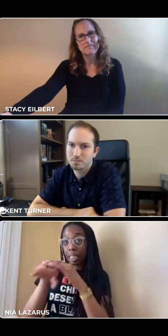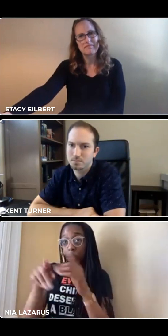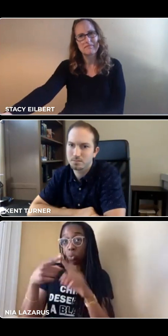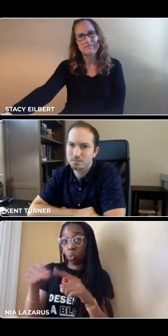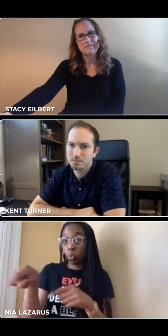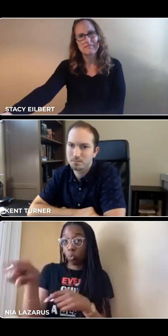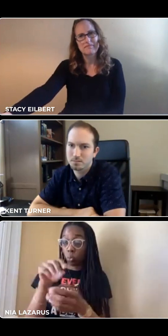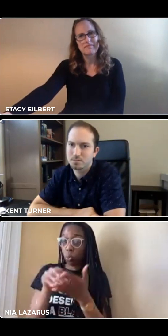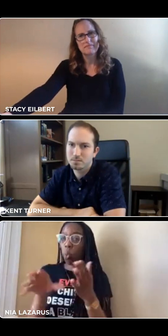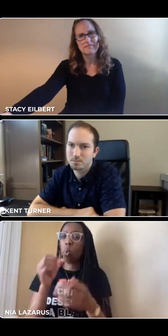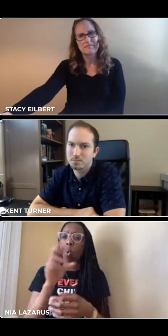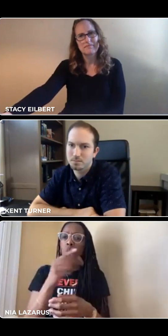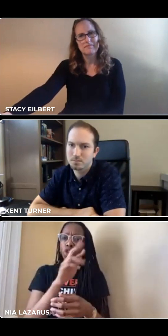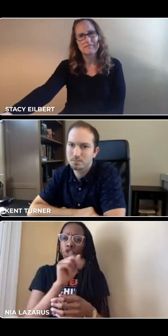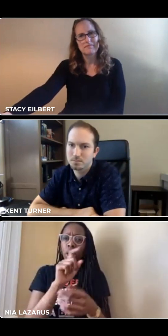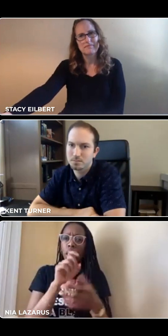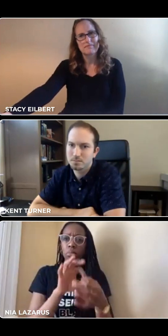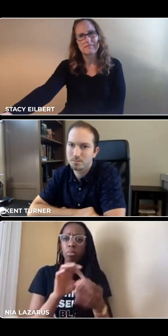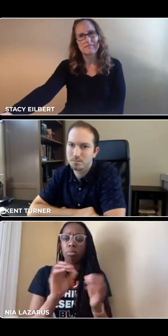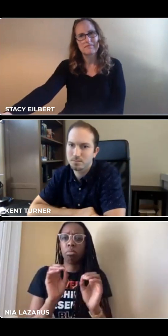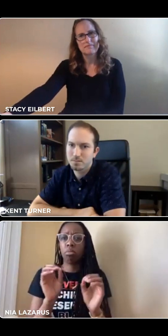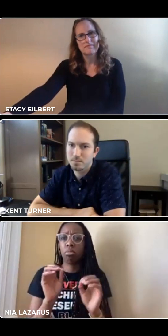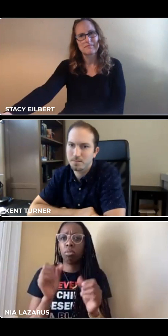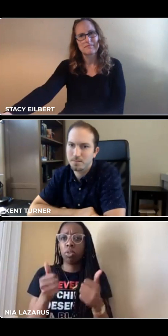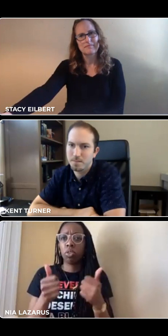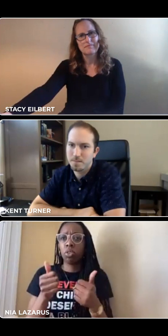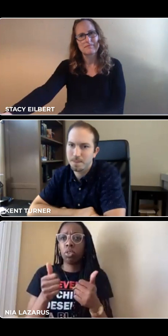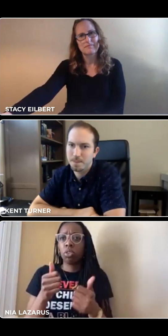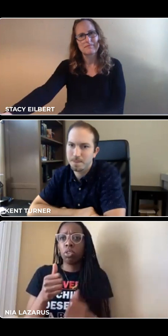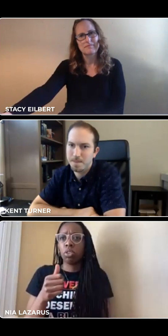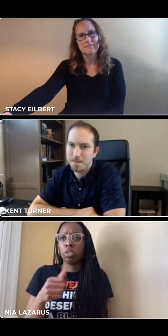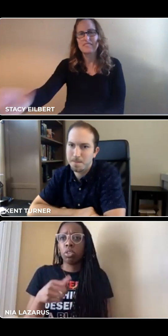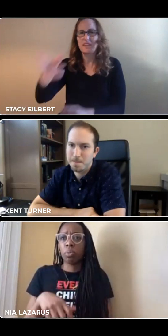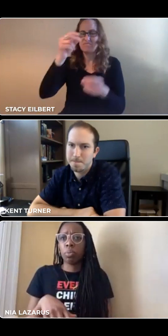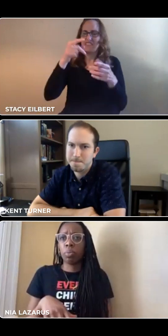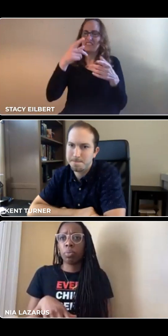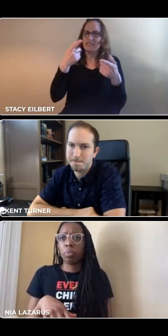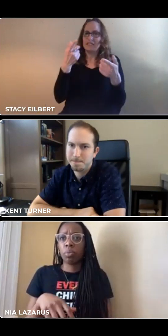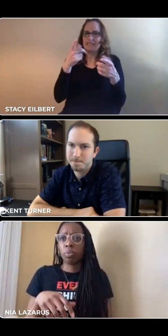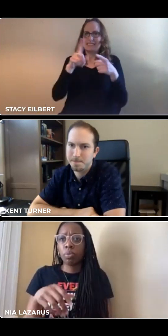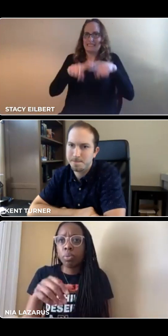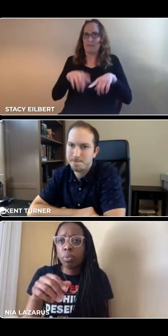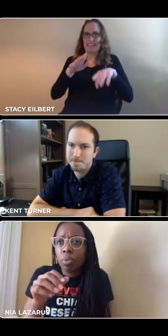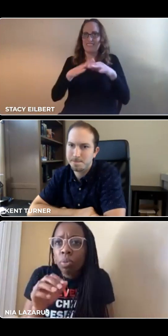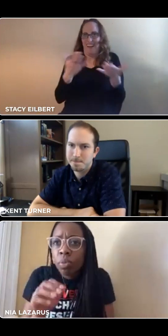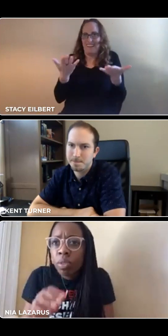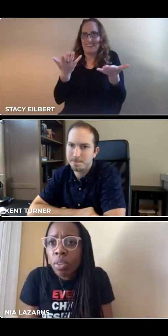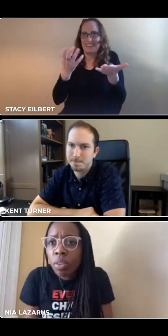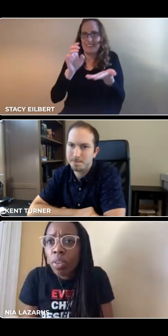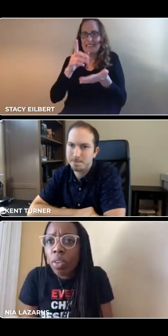question in regards to making materials accessible to the students. Or, is it just for grading?